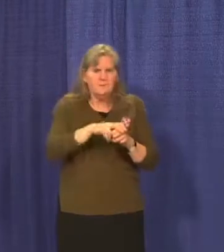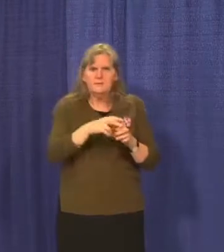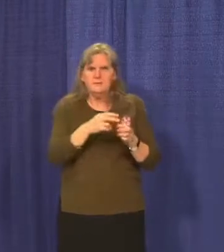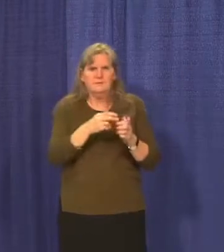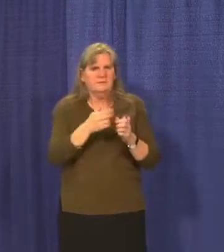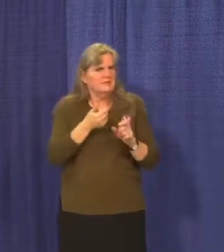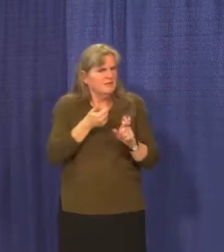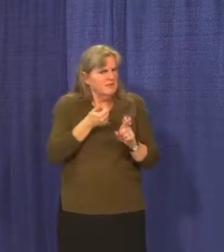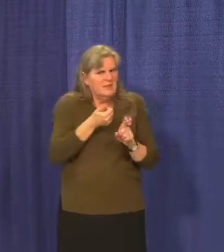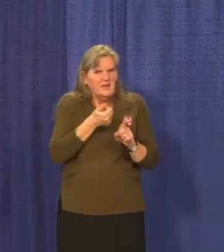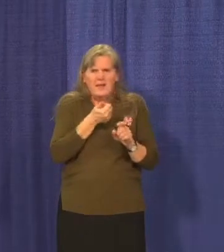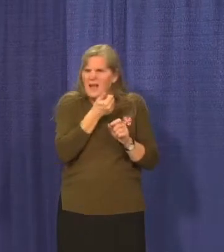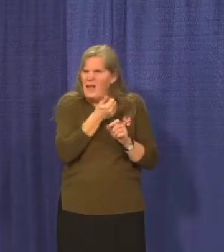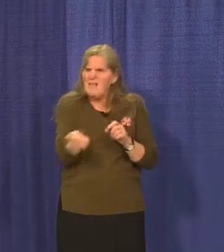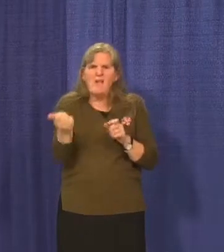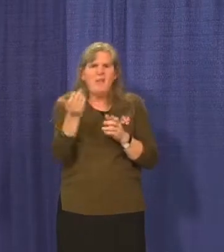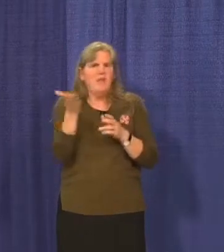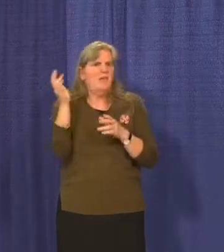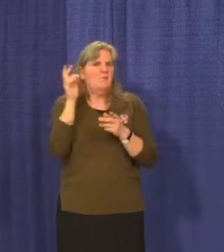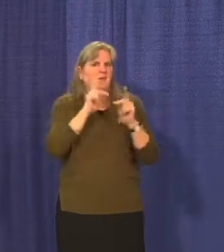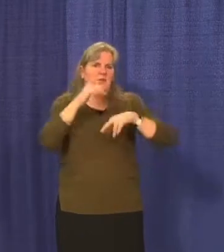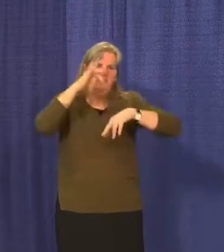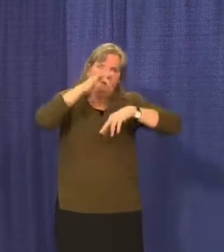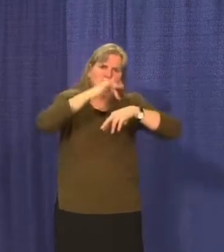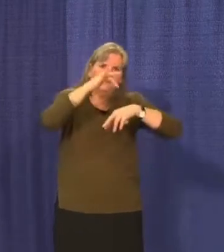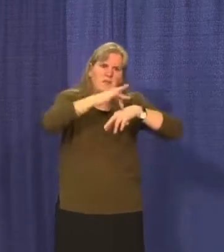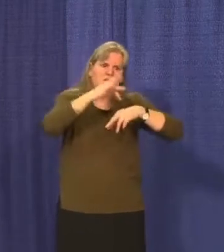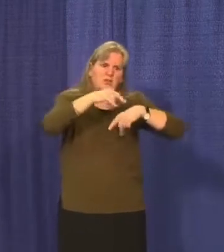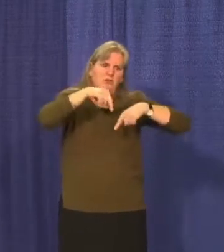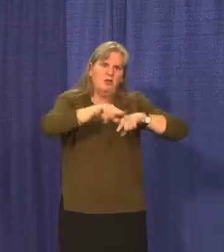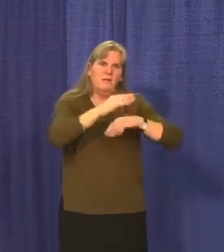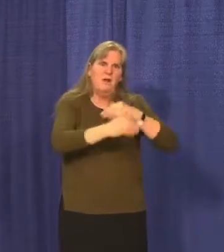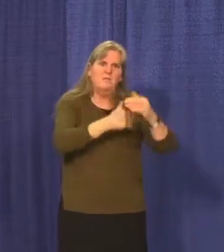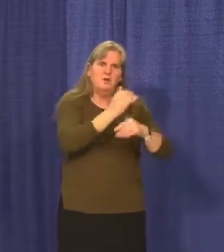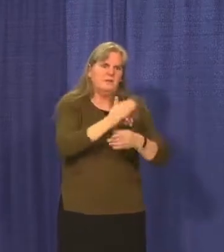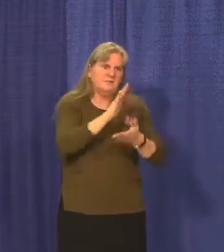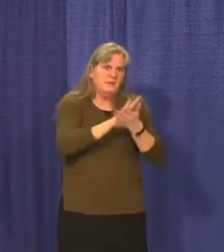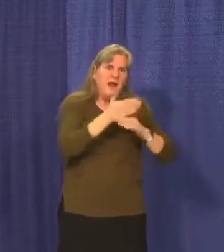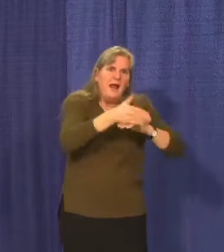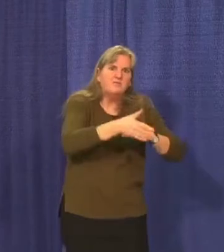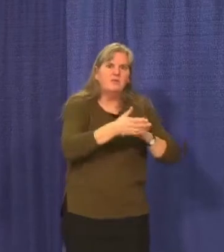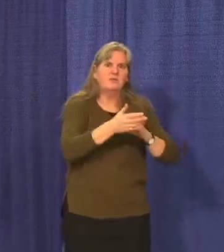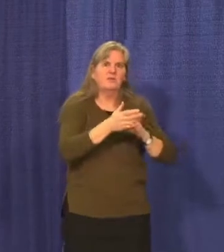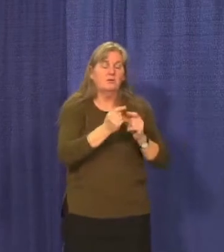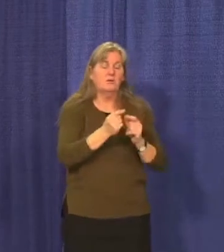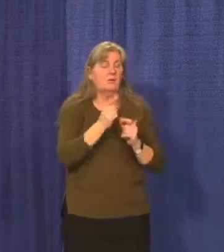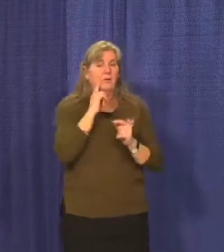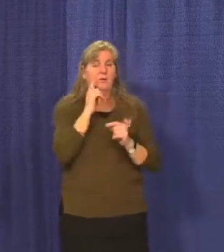As they get up, someone cleans in behind. It all works, it felt like